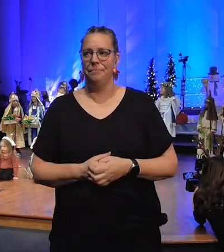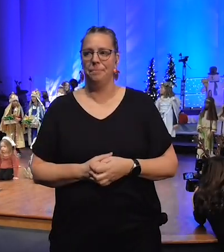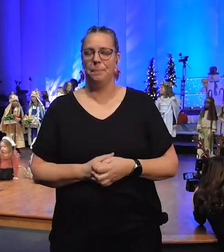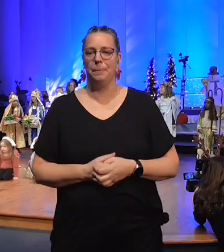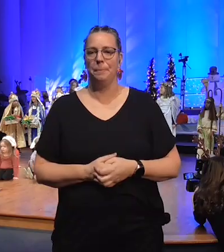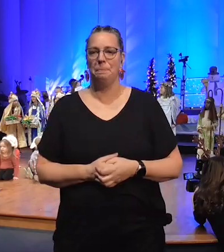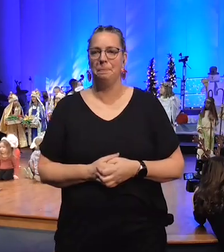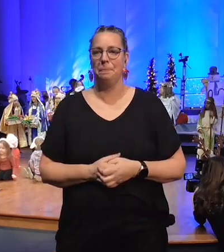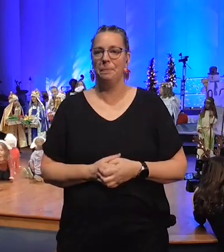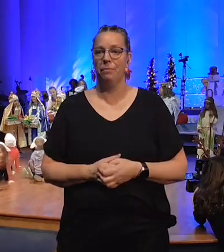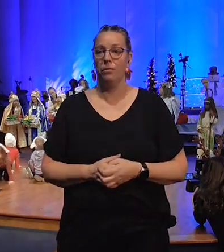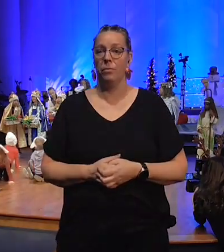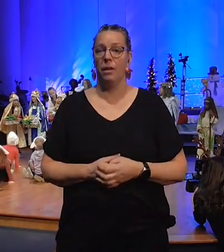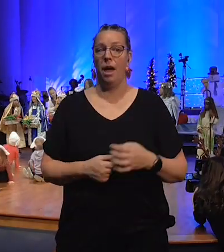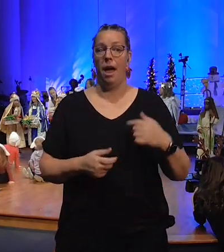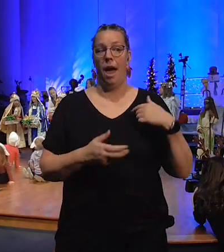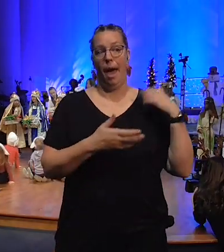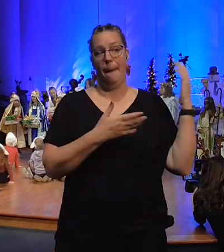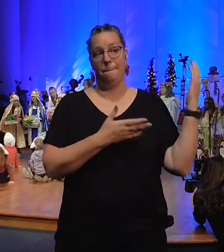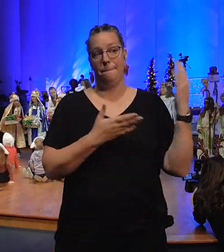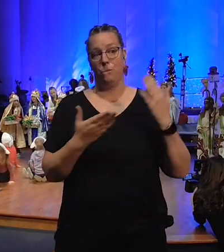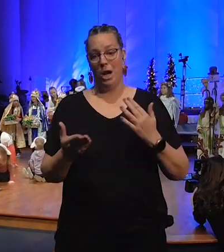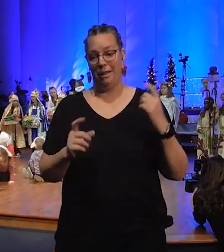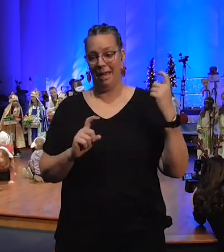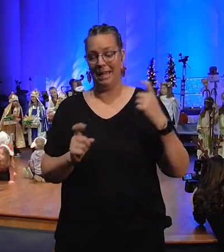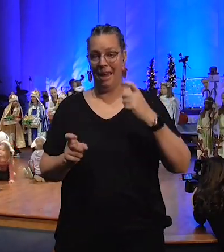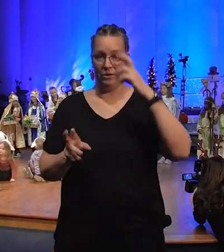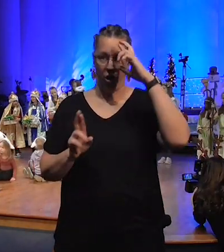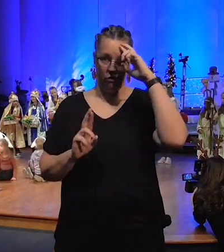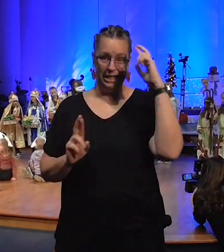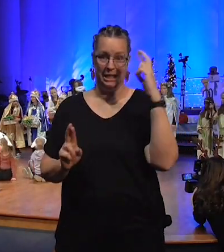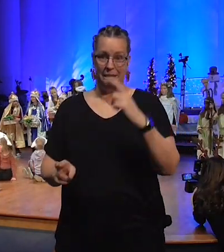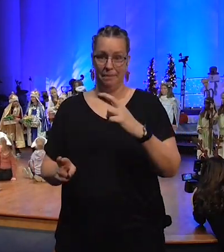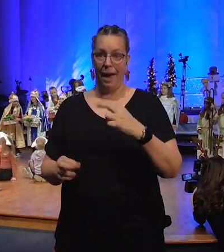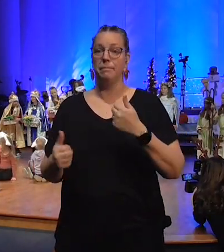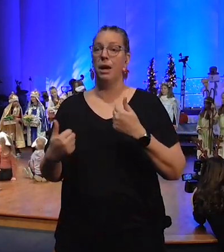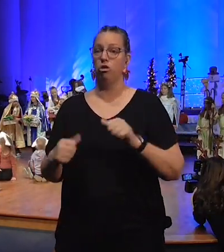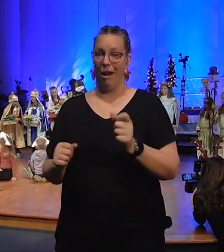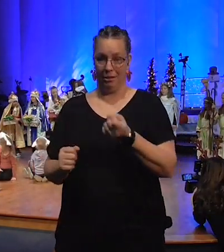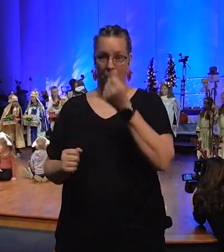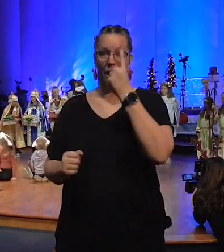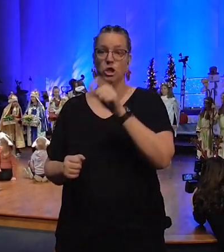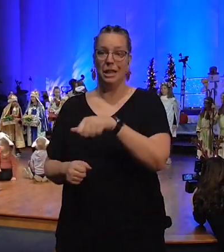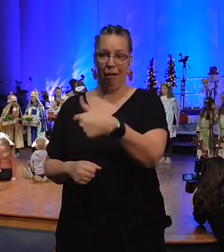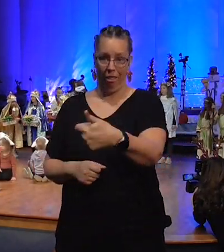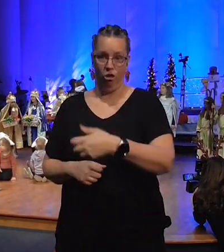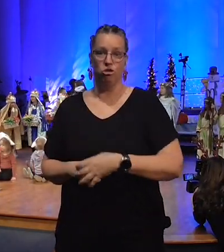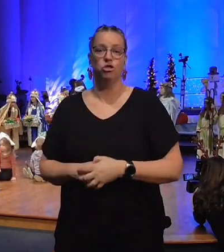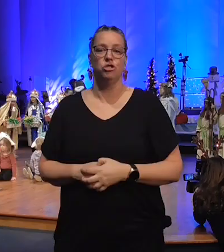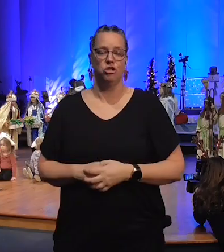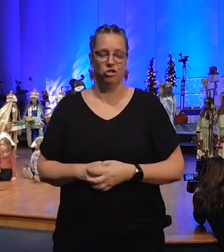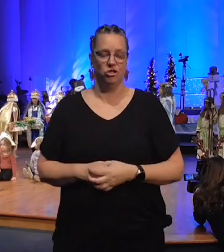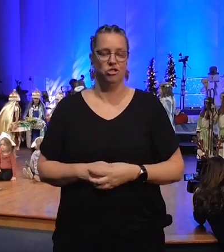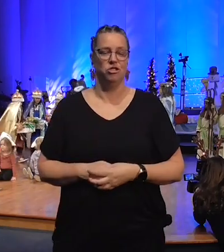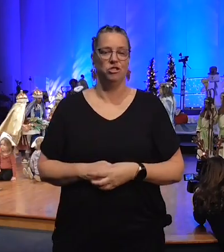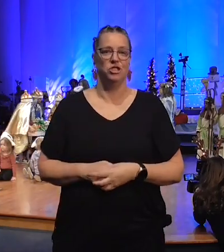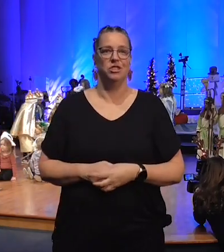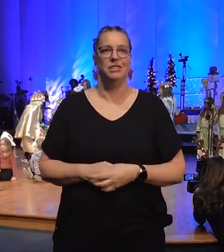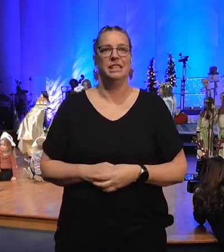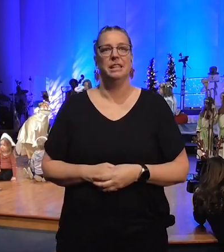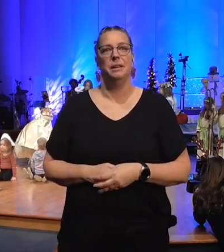treated I bring the gift of respect by seeking to